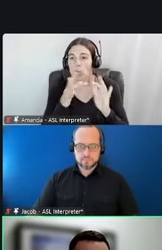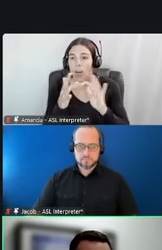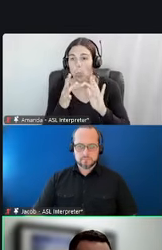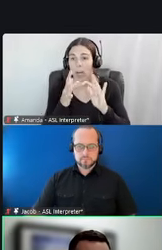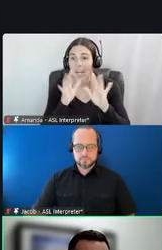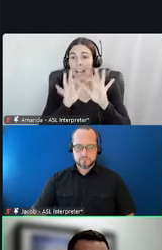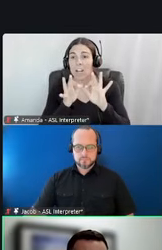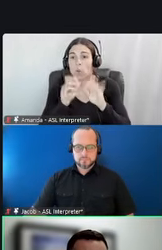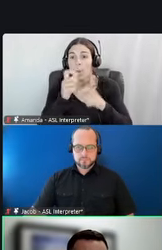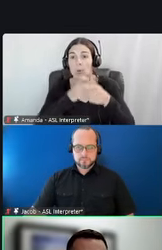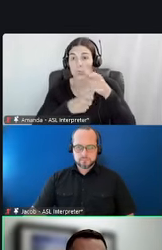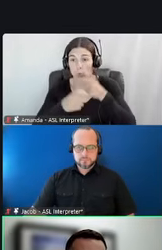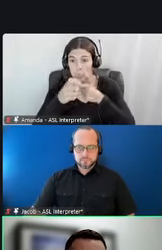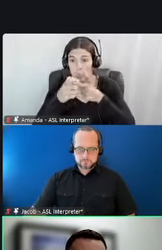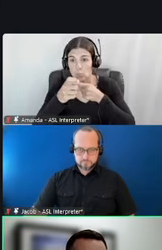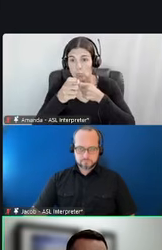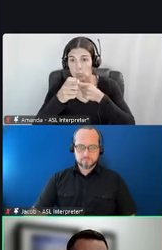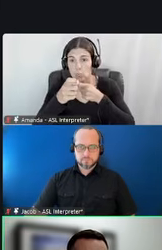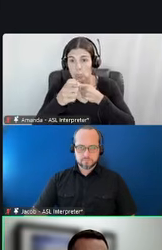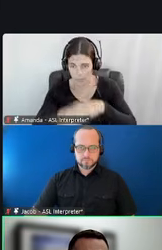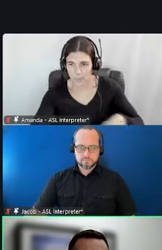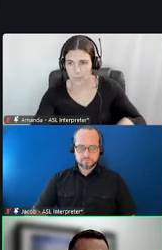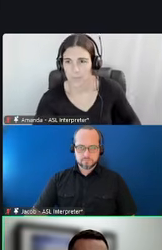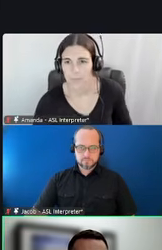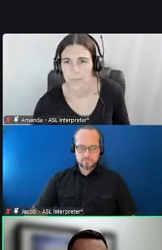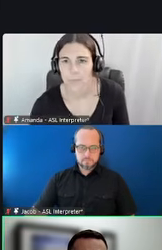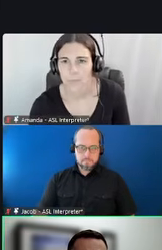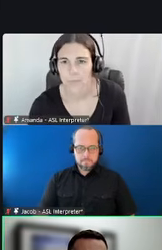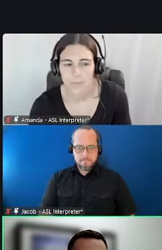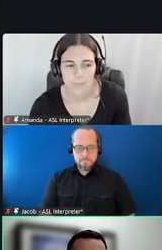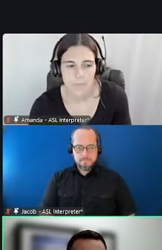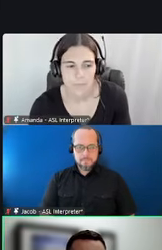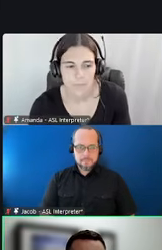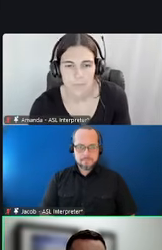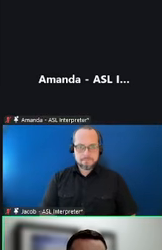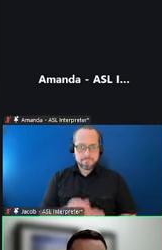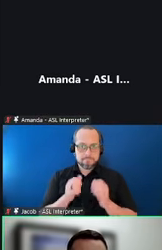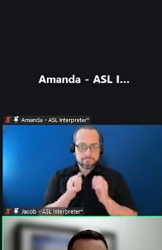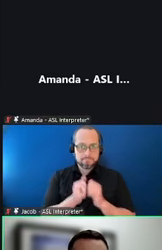Together, we think these partnerships allow us to combine scale with local rootedness, ensuring